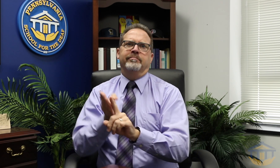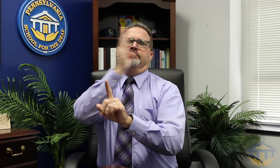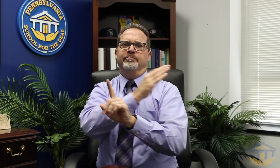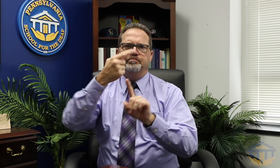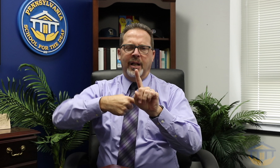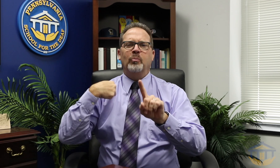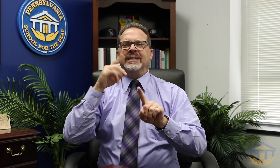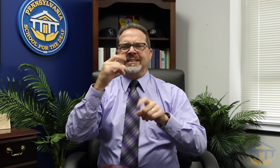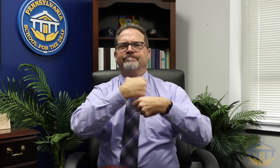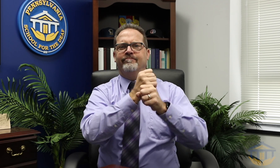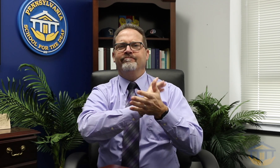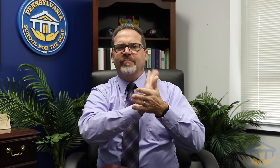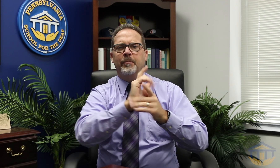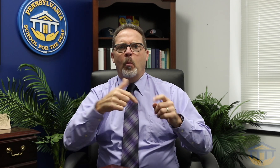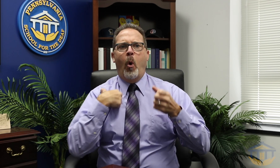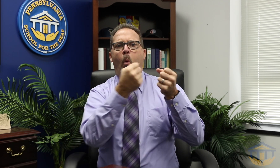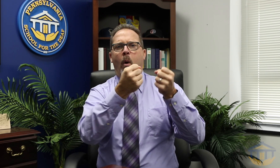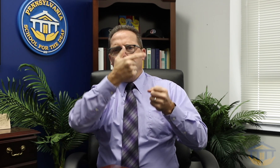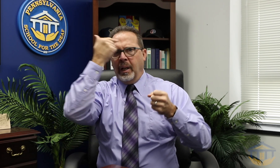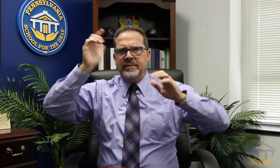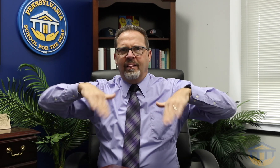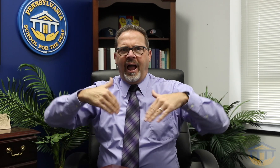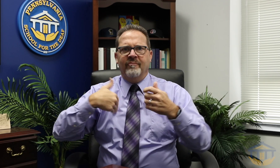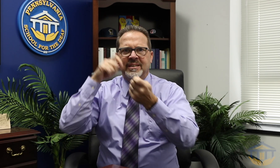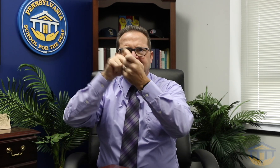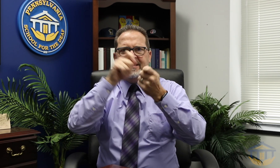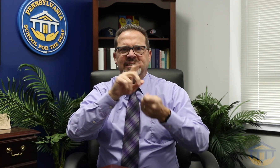You will understand soon in the context of this video what we wanted to share with you.